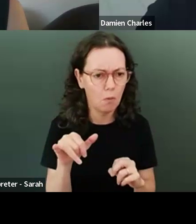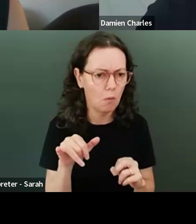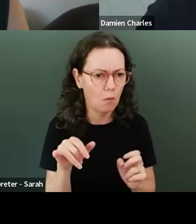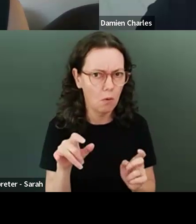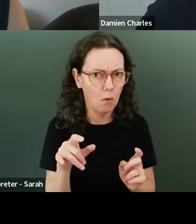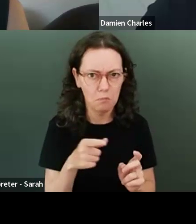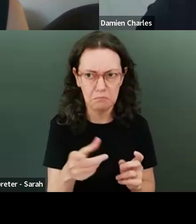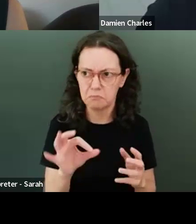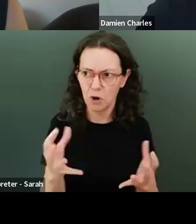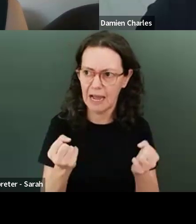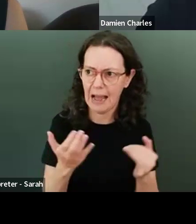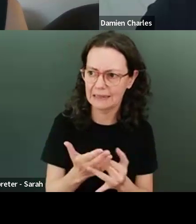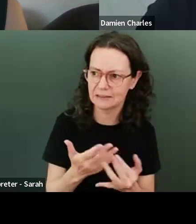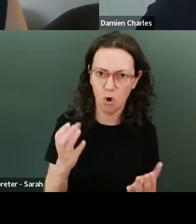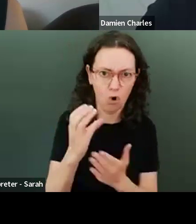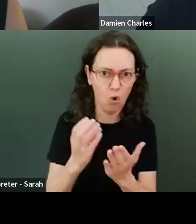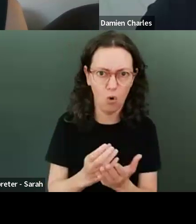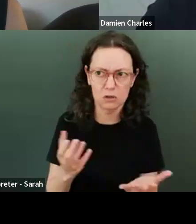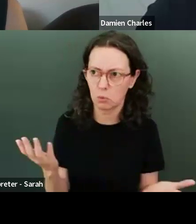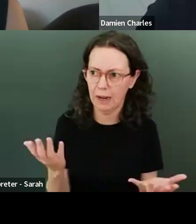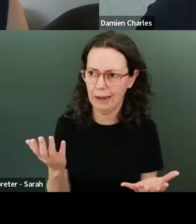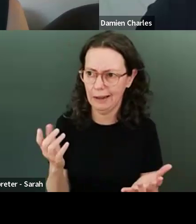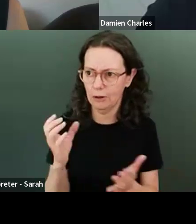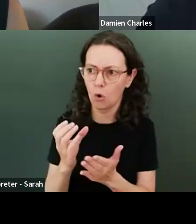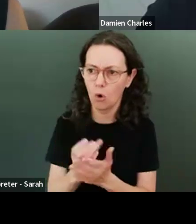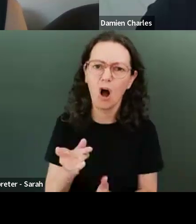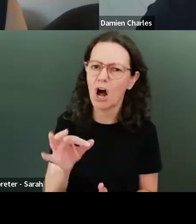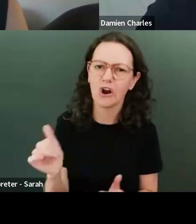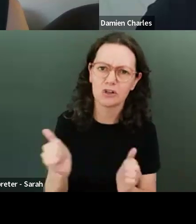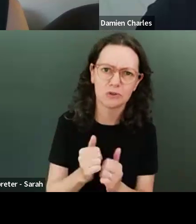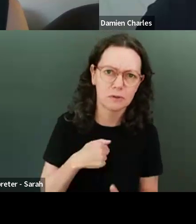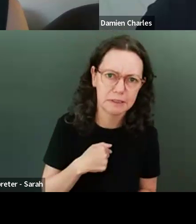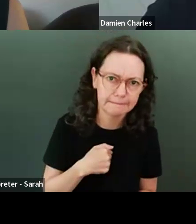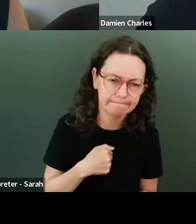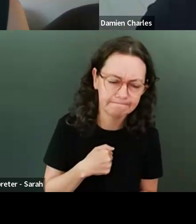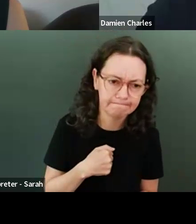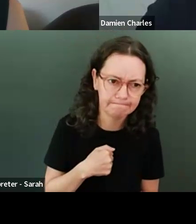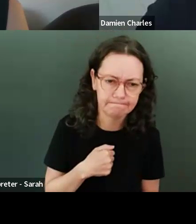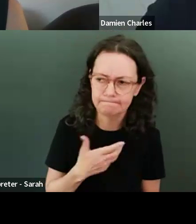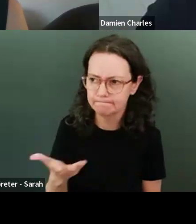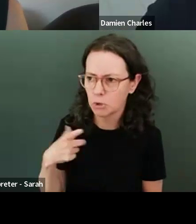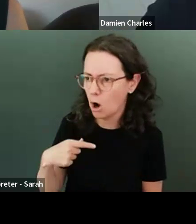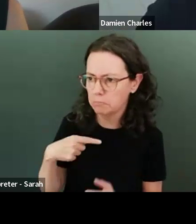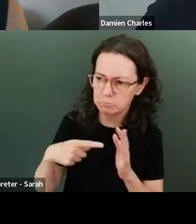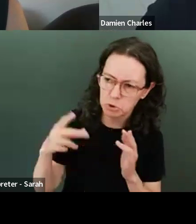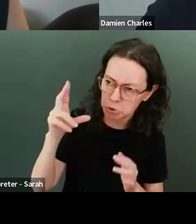courses are just not sort of designed